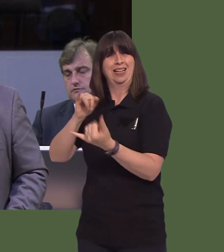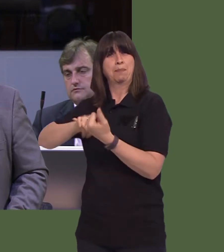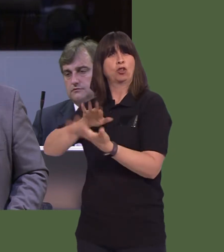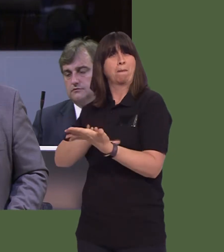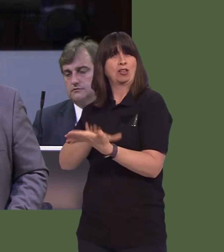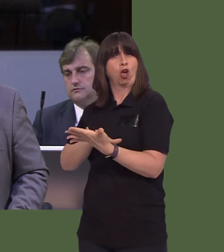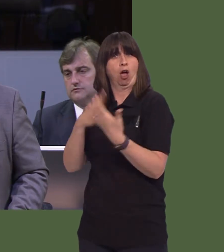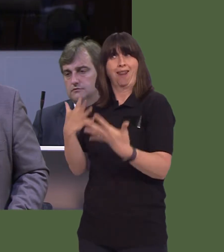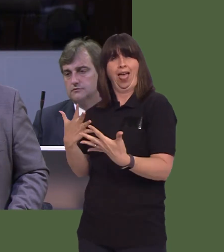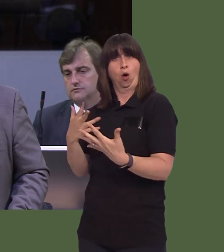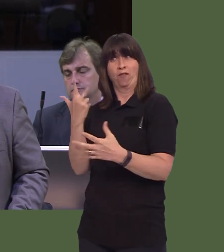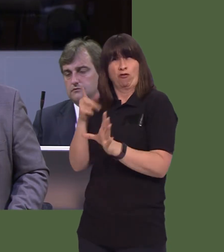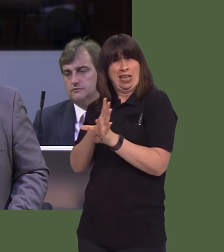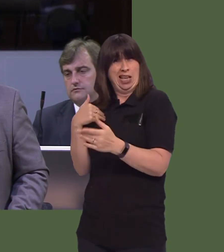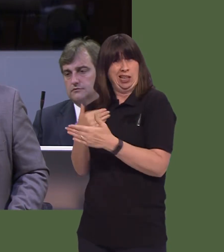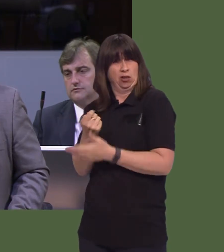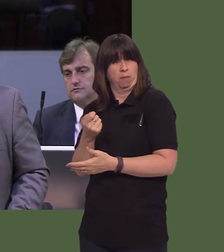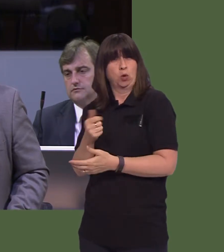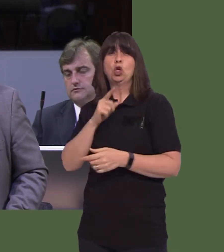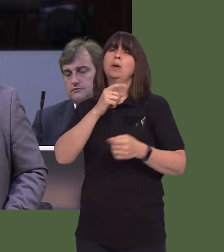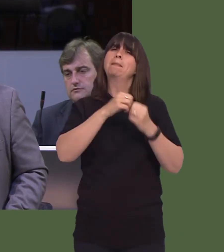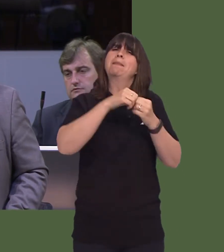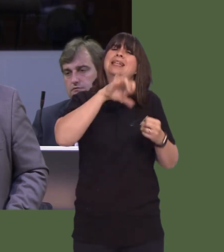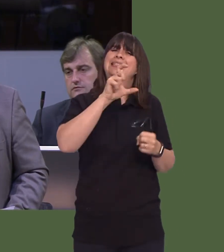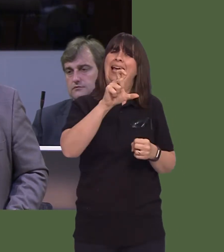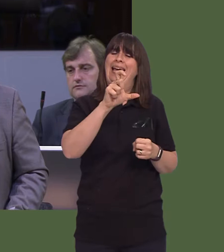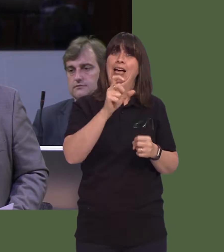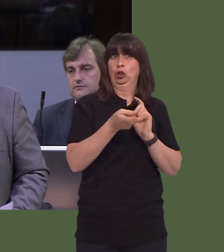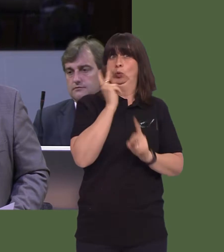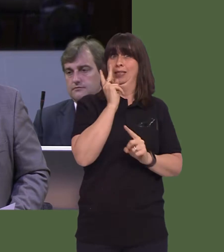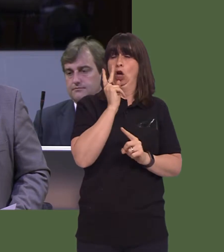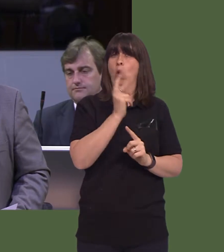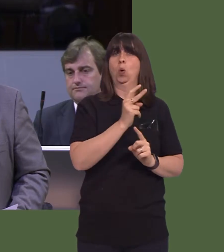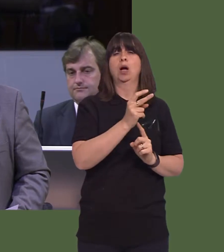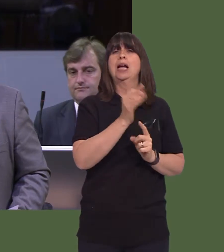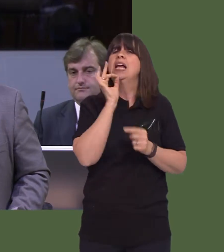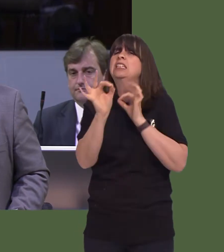In an interview you gave to the BBC some two weeks ago, you said that there was no unfinished